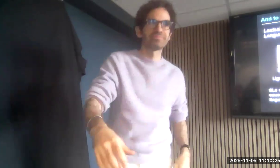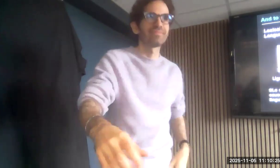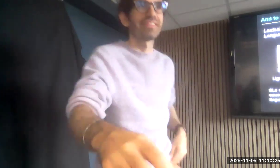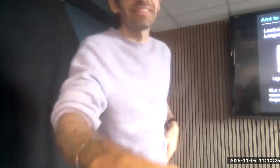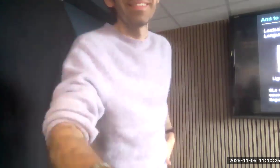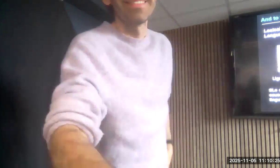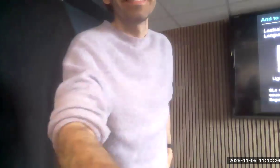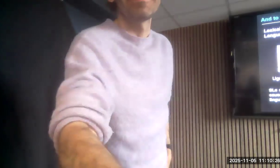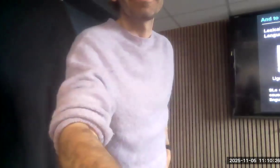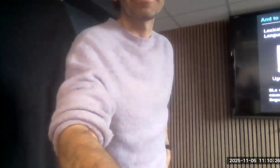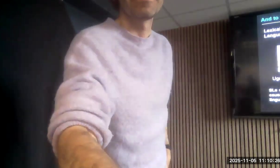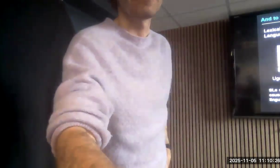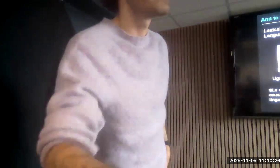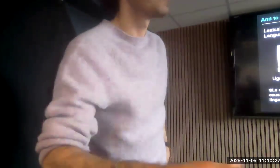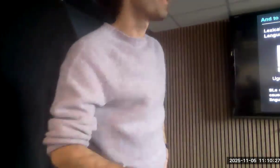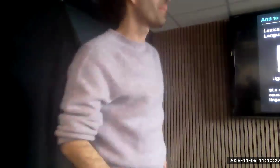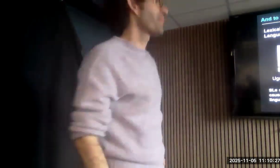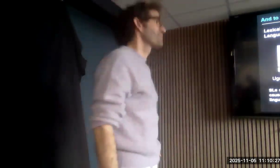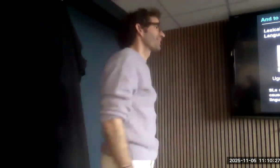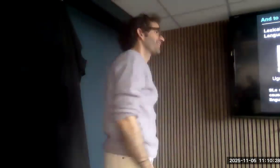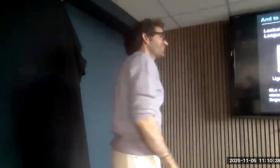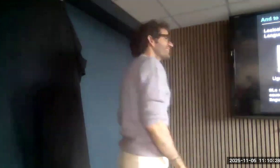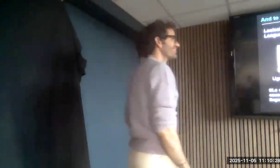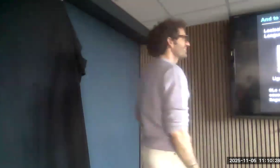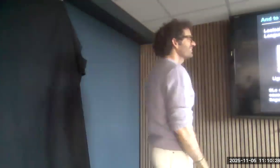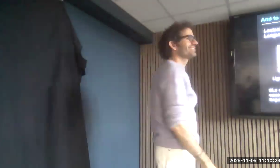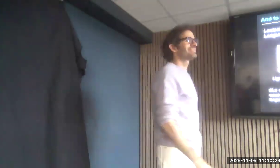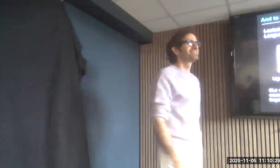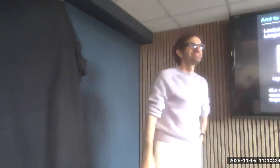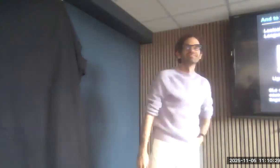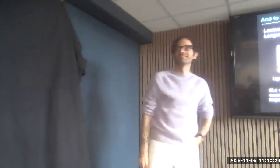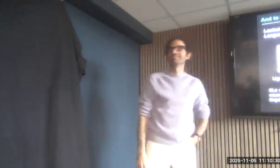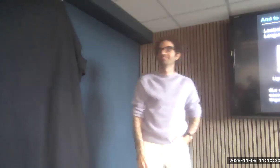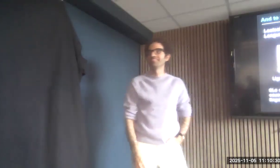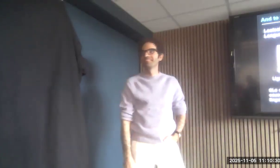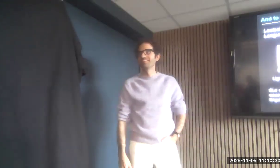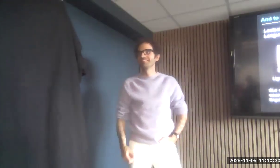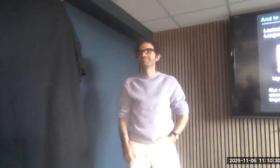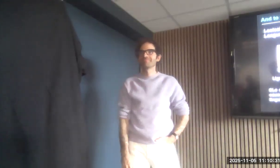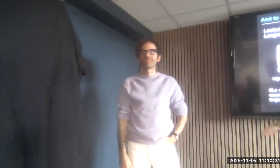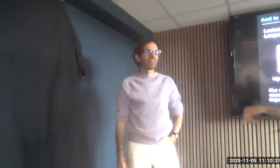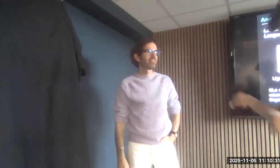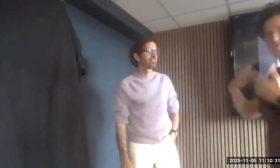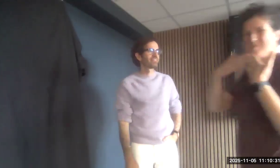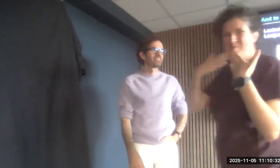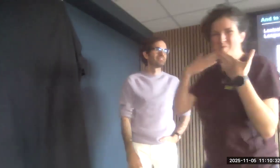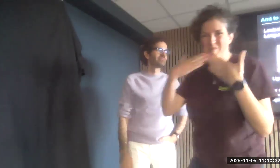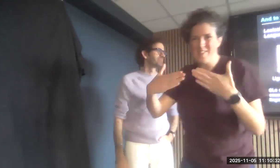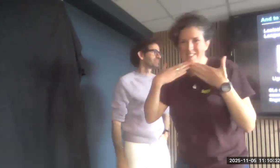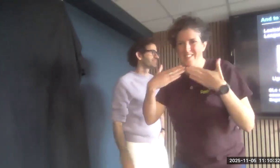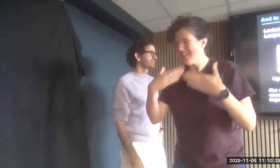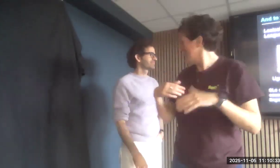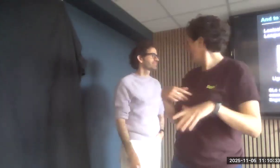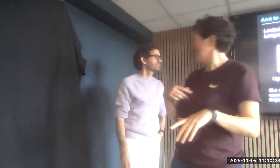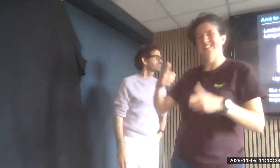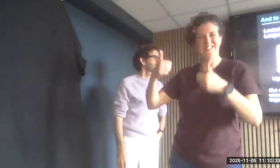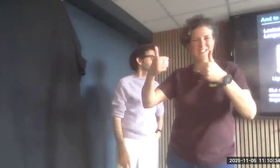Anyway, thank you for your time. I appreciate you all for being here.